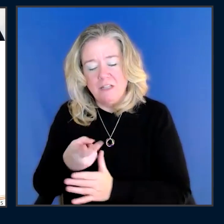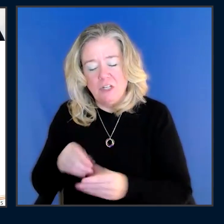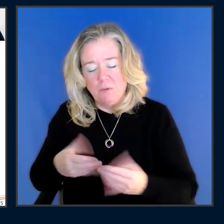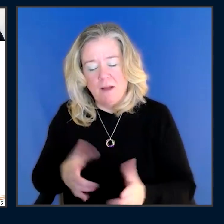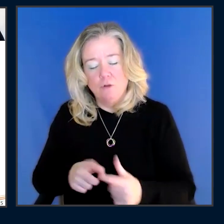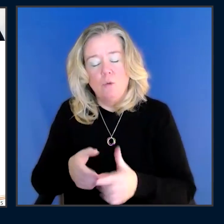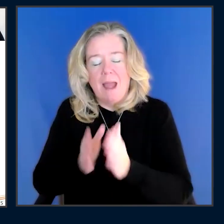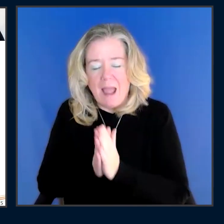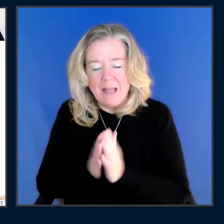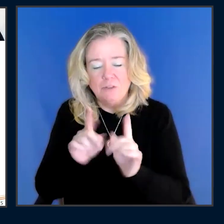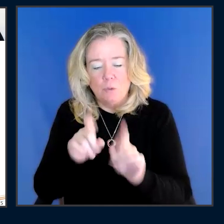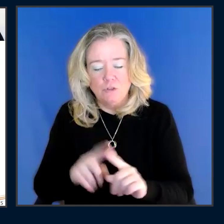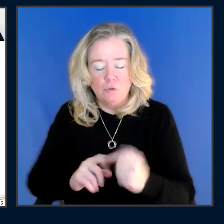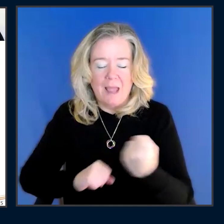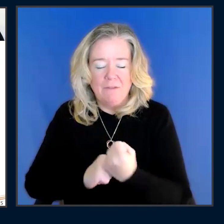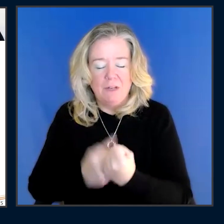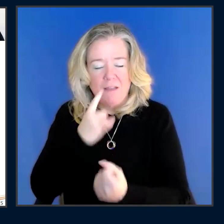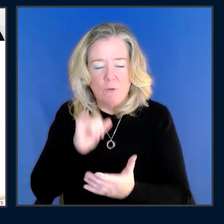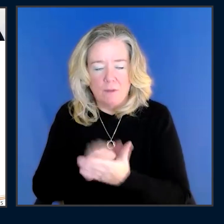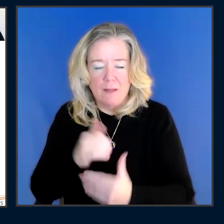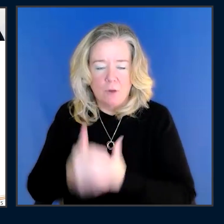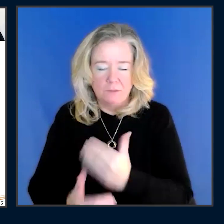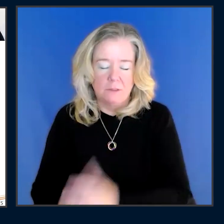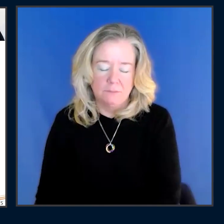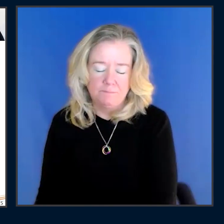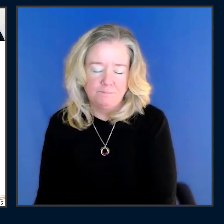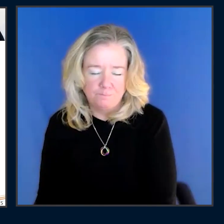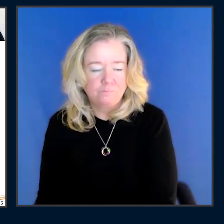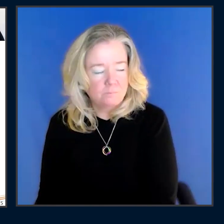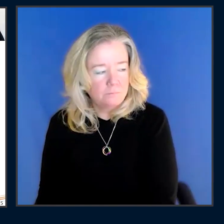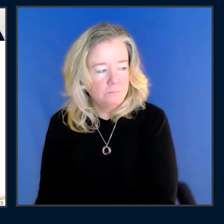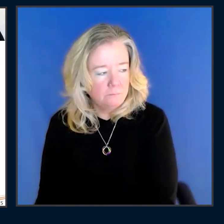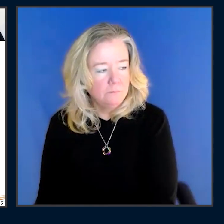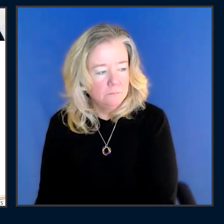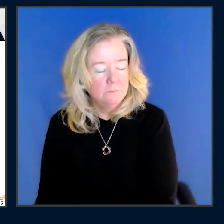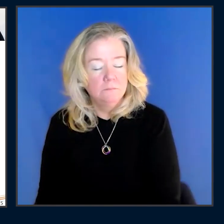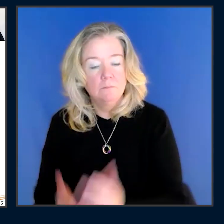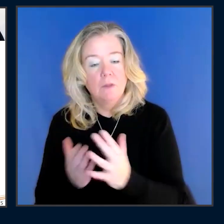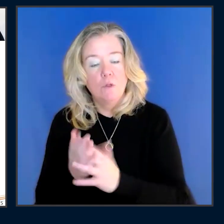the DHH provider to ask those questions and advocate for that.